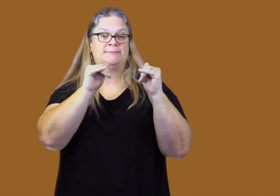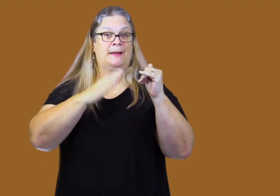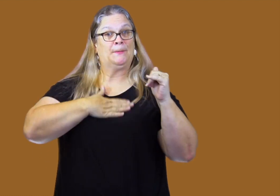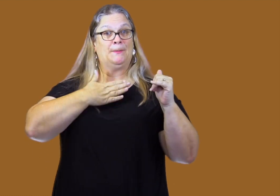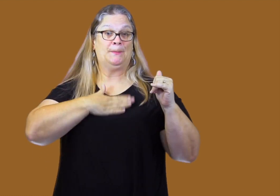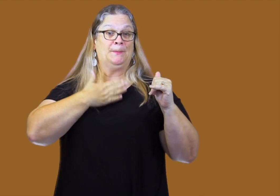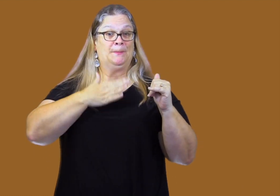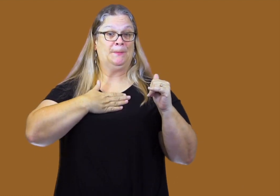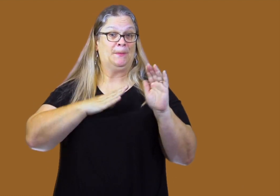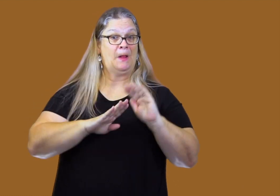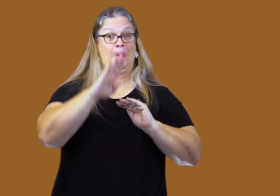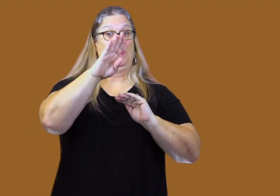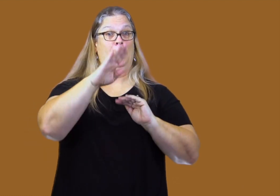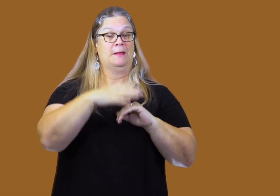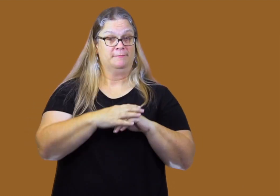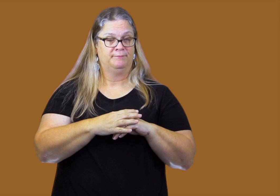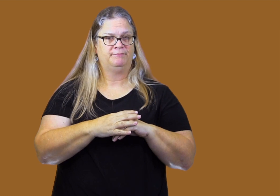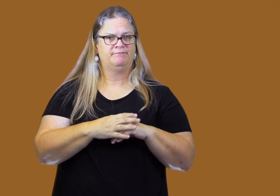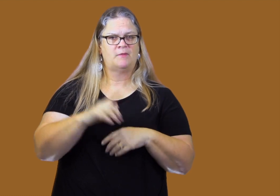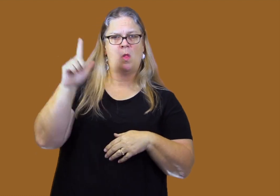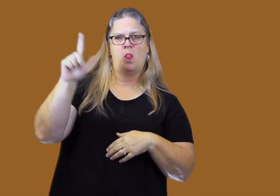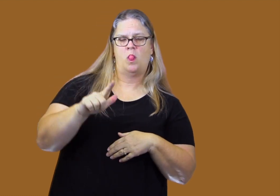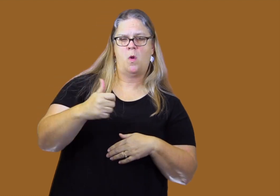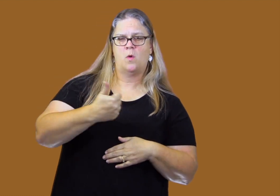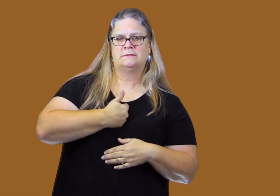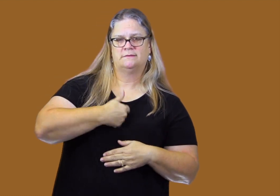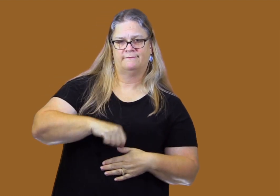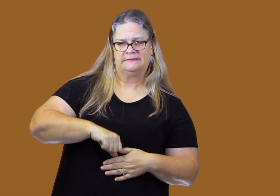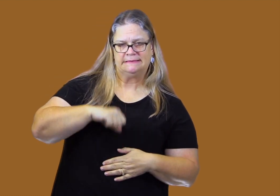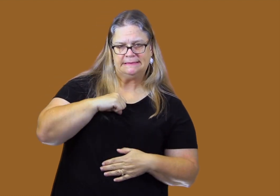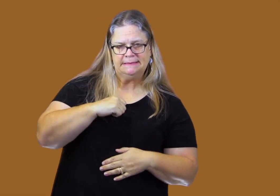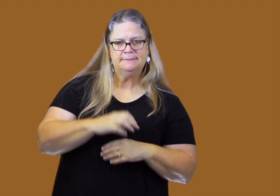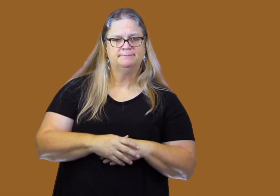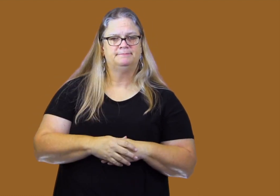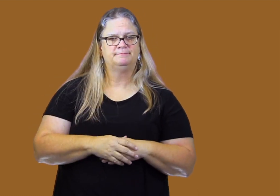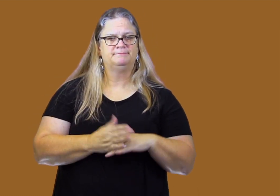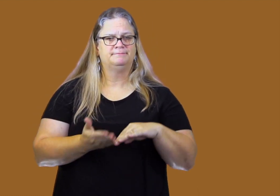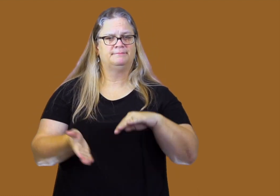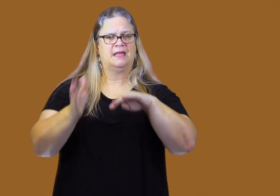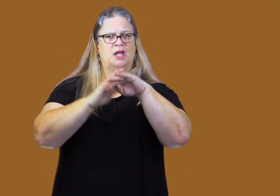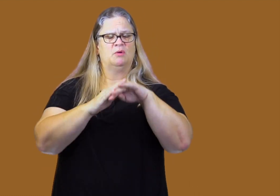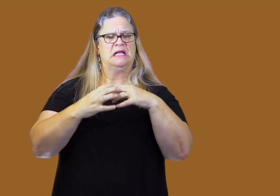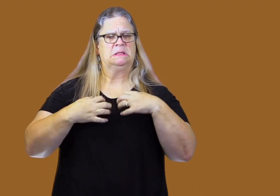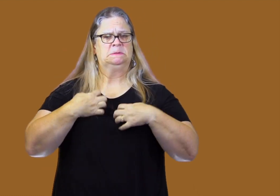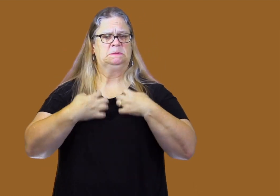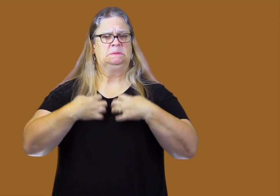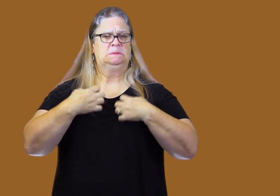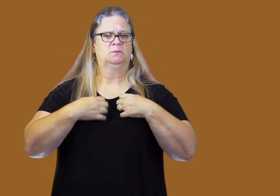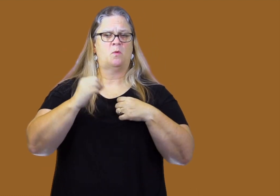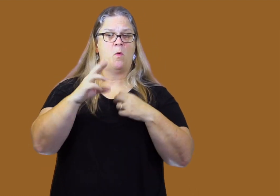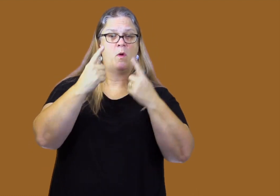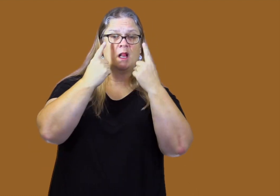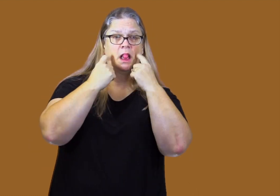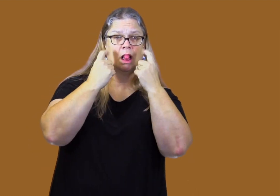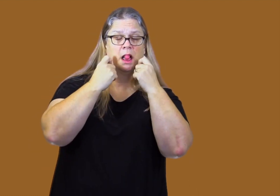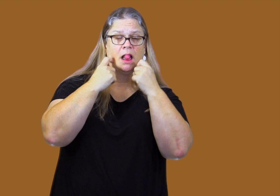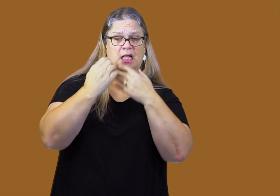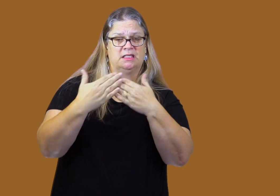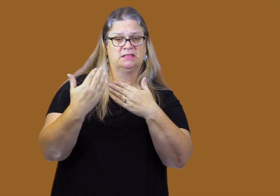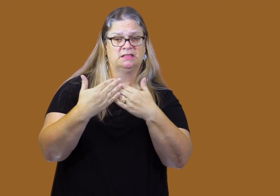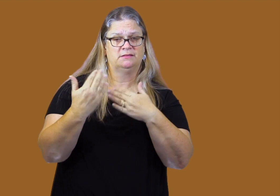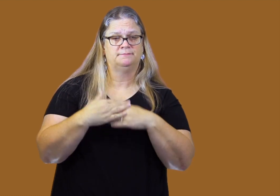sudden unexpected happiness, low level of self-esteem, increased irritability